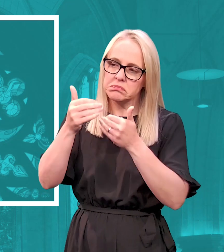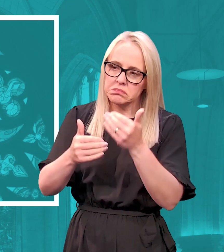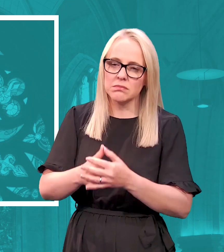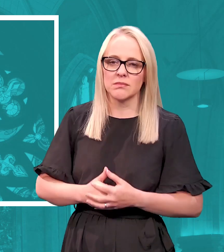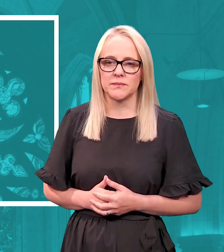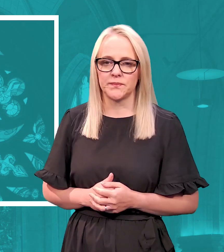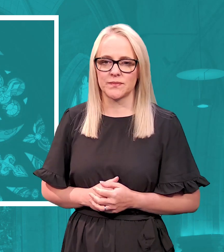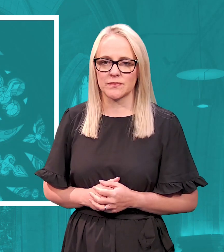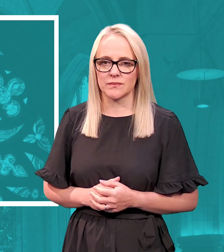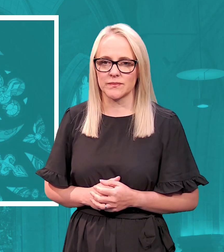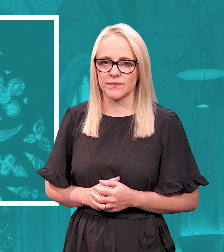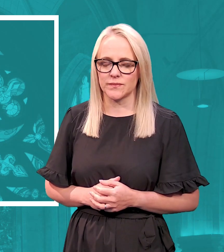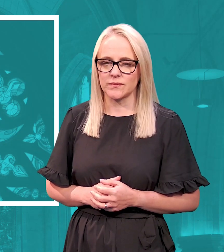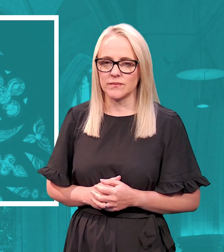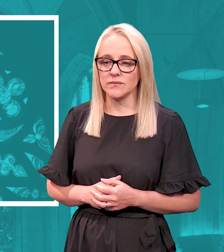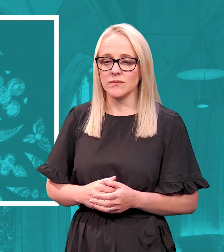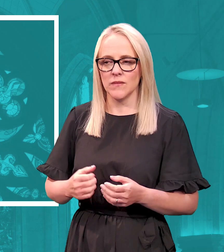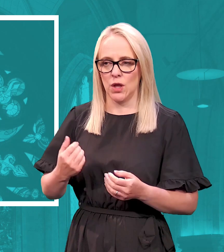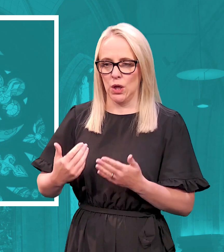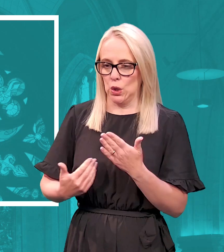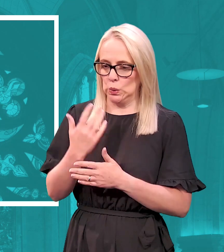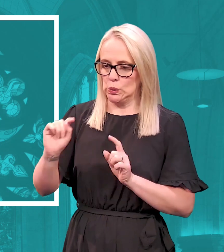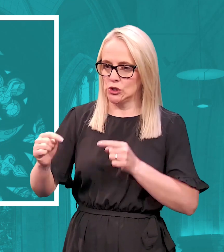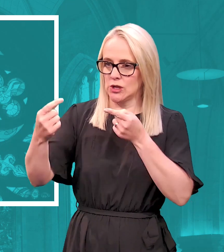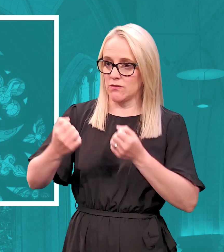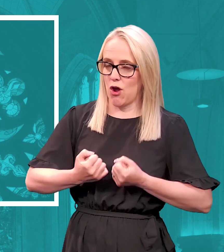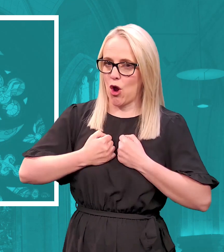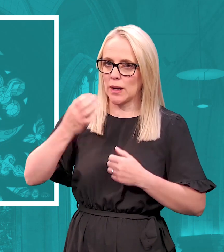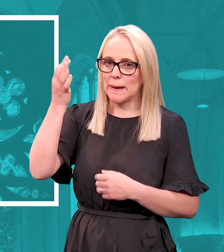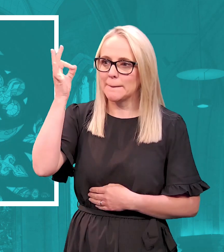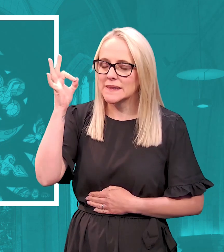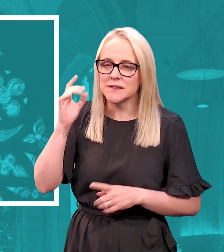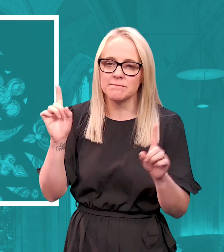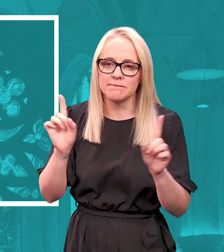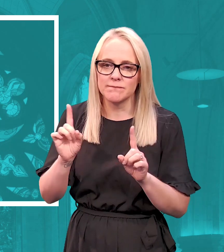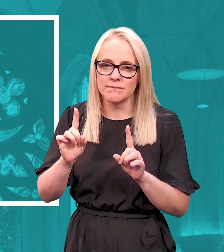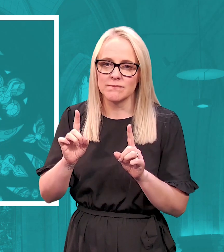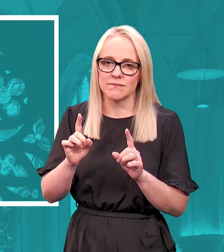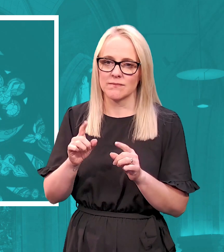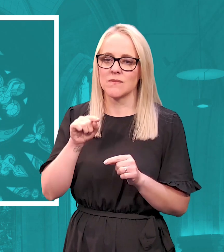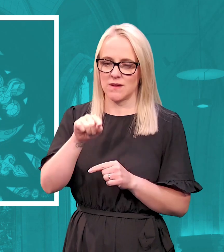A new challenge for our committee has been the task of populating the Committee to Nominate the Moderator.